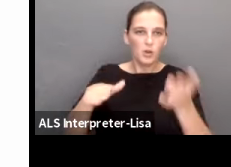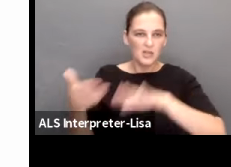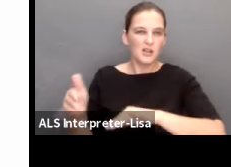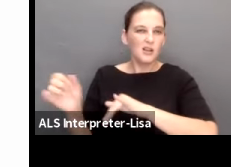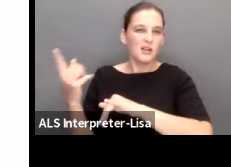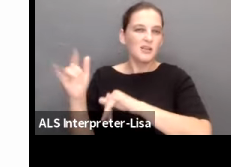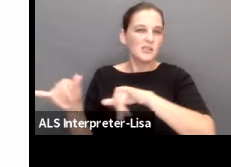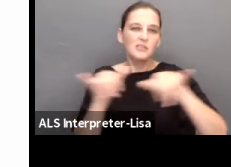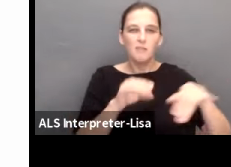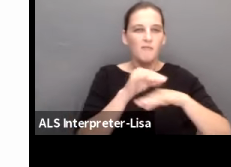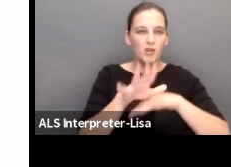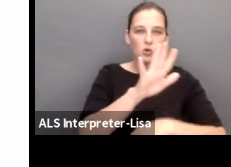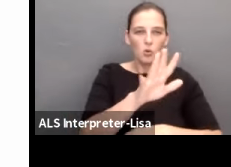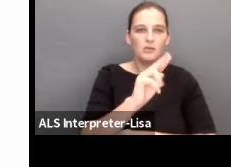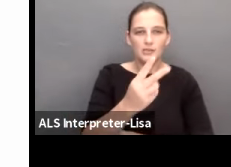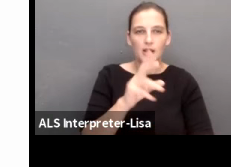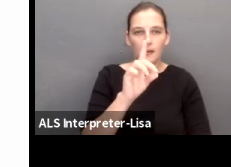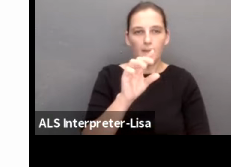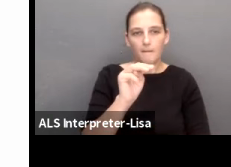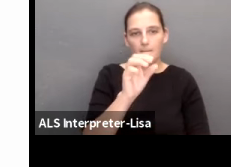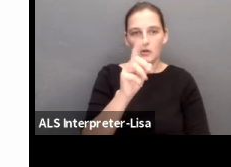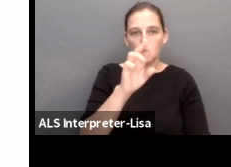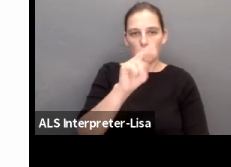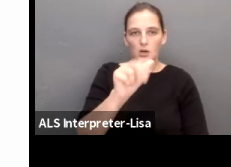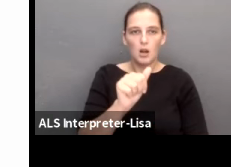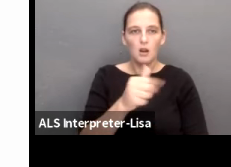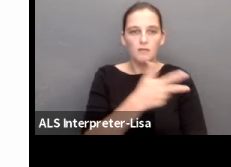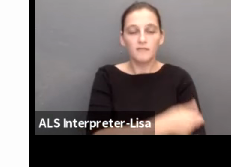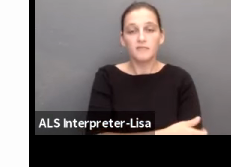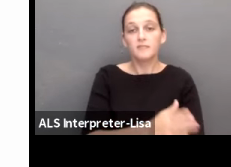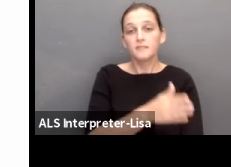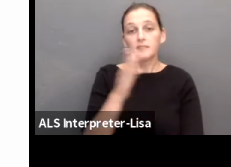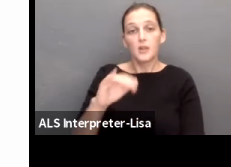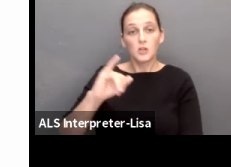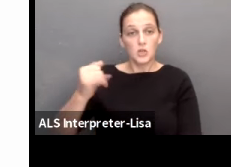Moderna dose. Johnson and Johnson, and a lot of people got